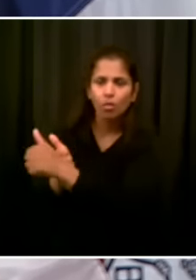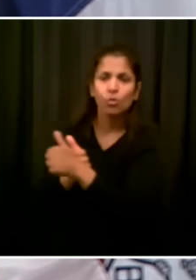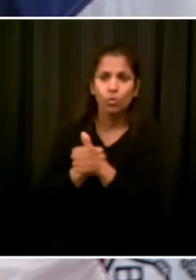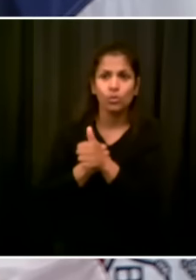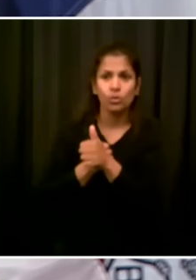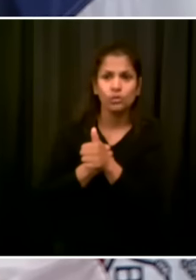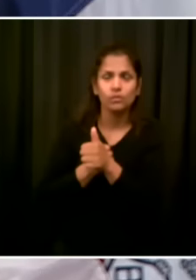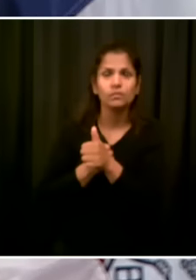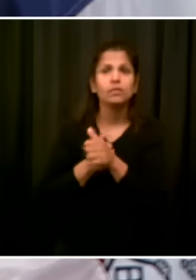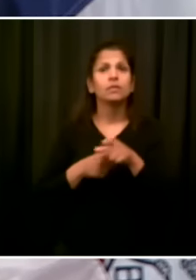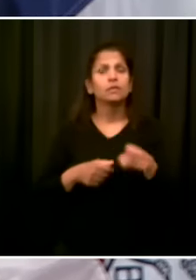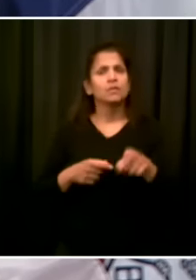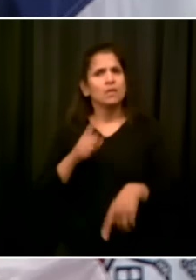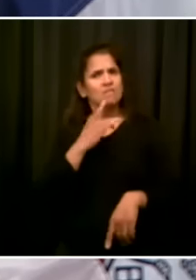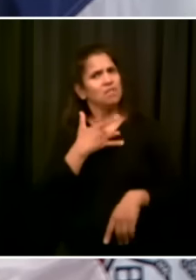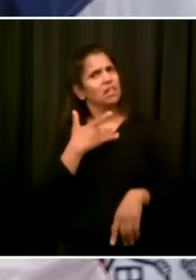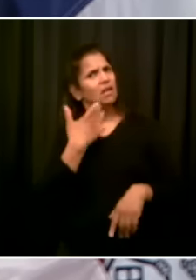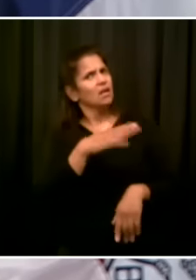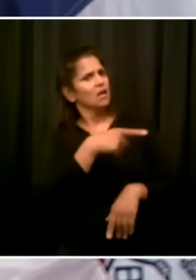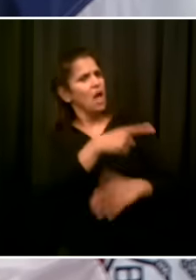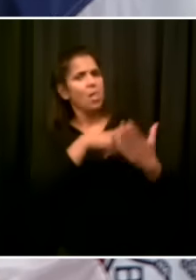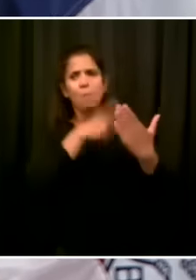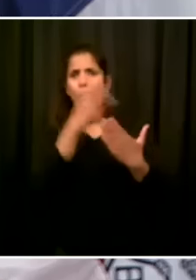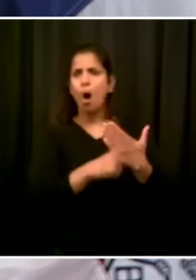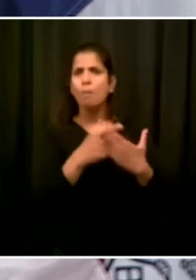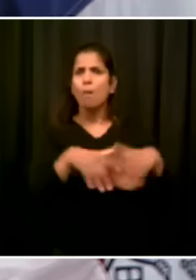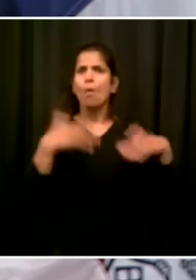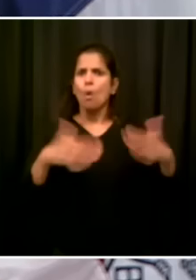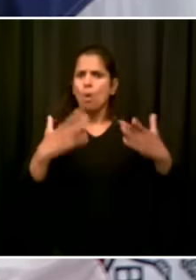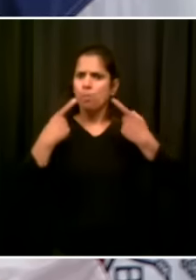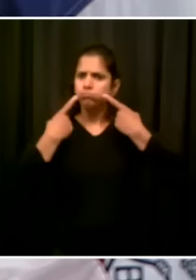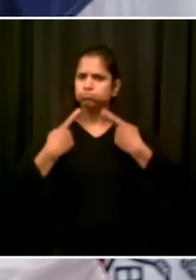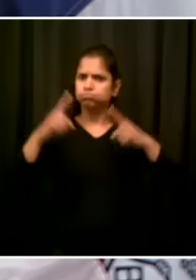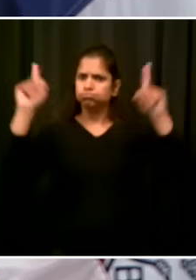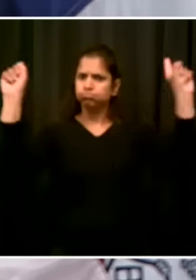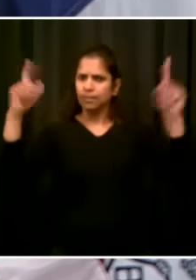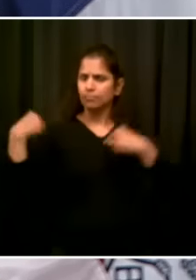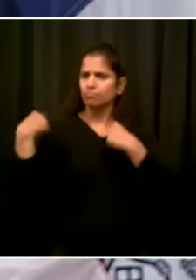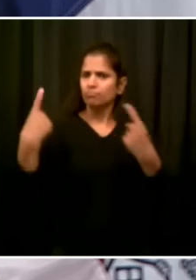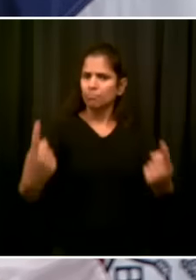IT'S 10 QUESTIONS.